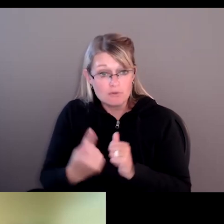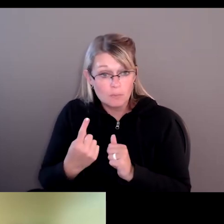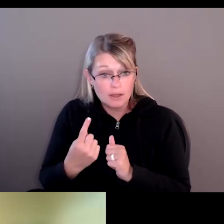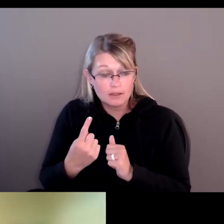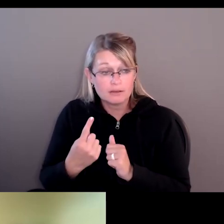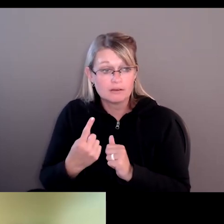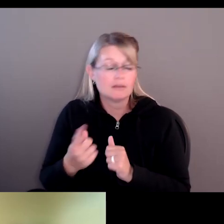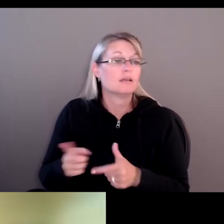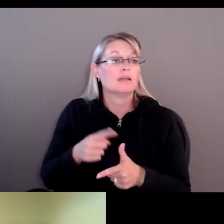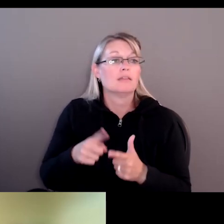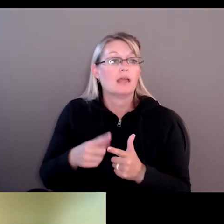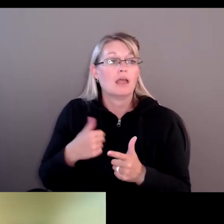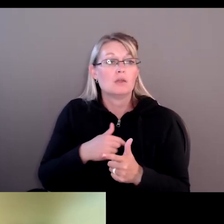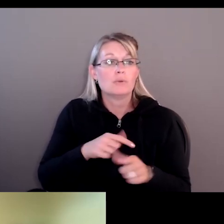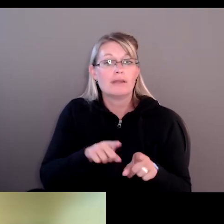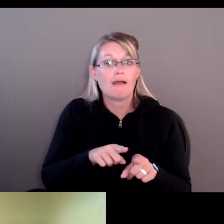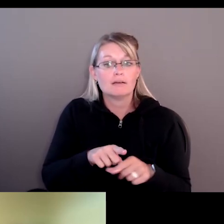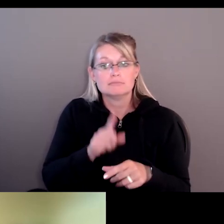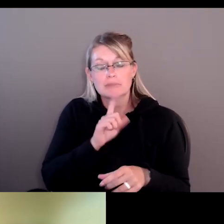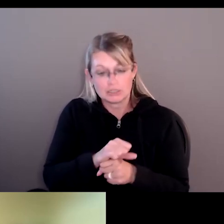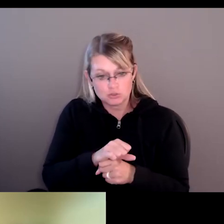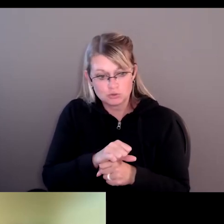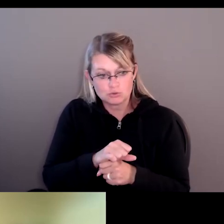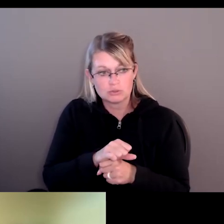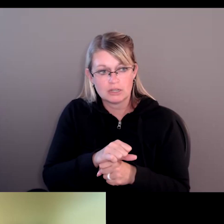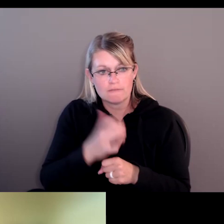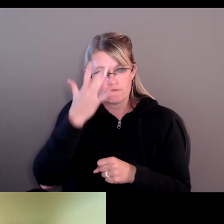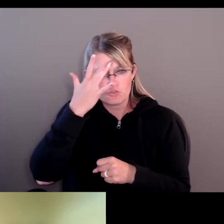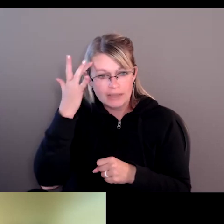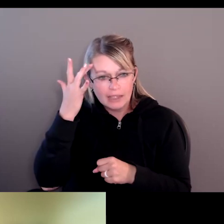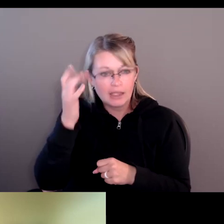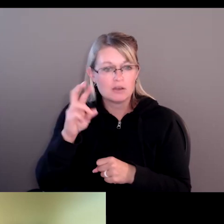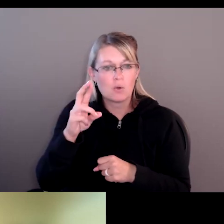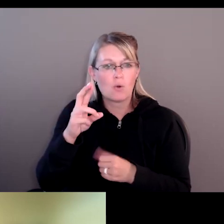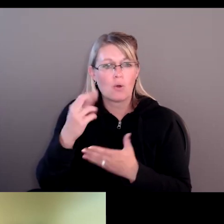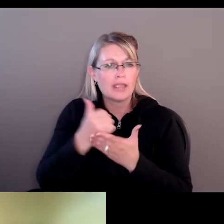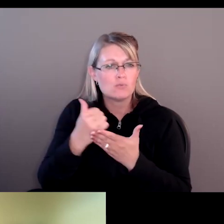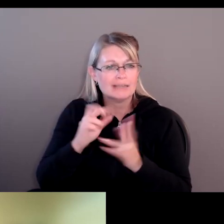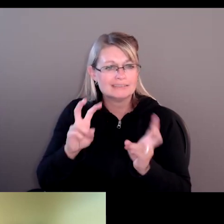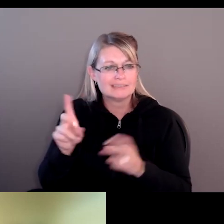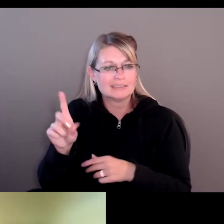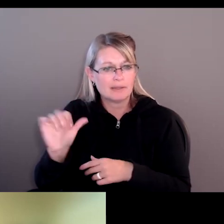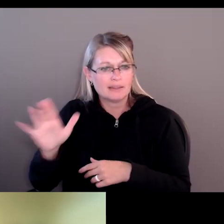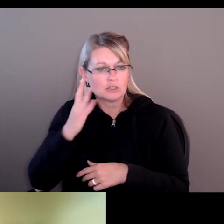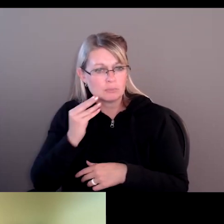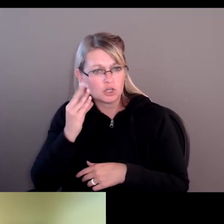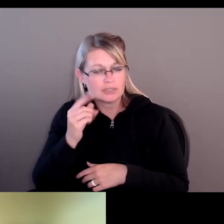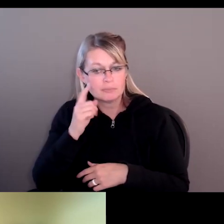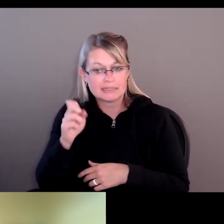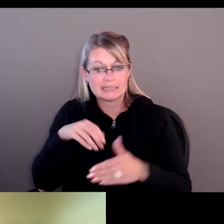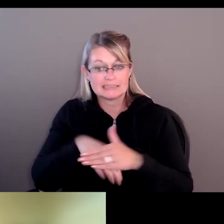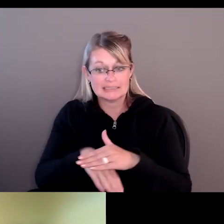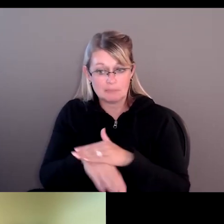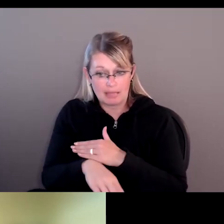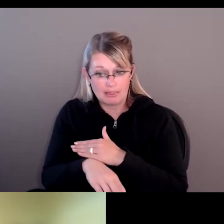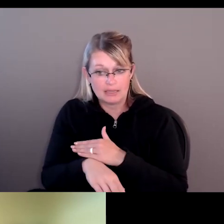are actually forgetting or erasing the disability experience, because accessibility is first and